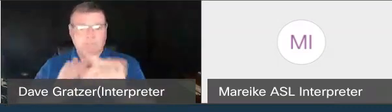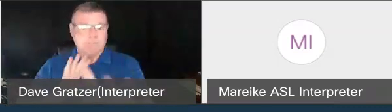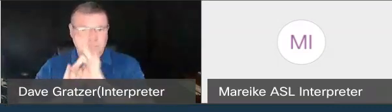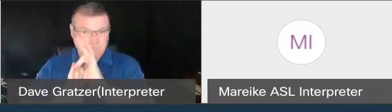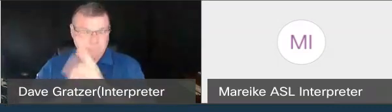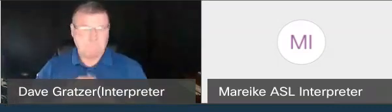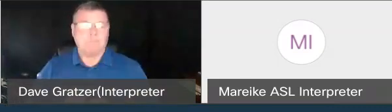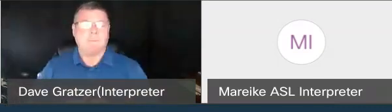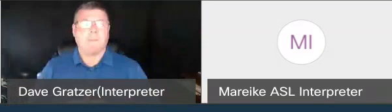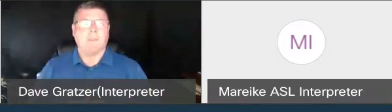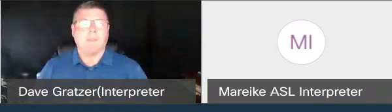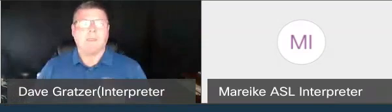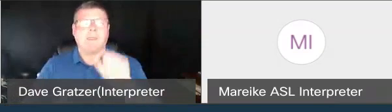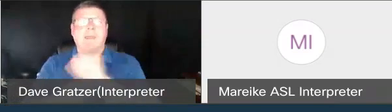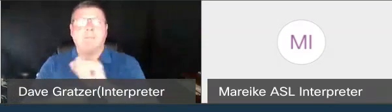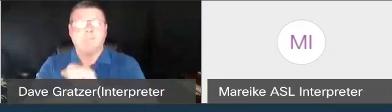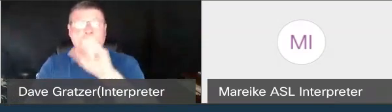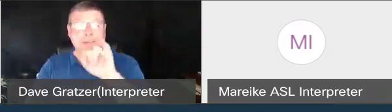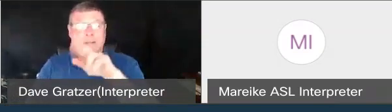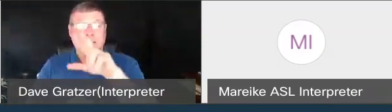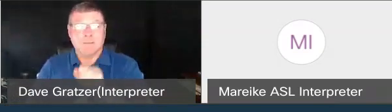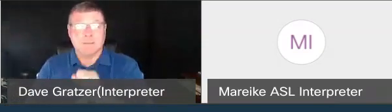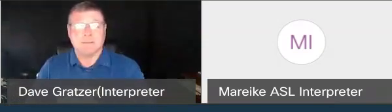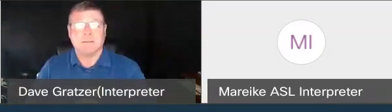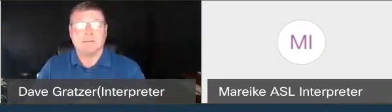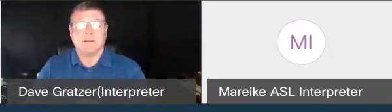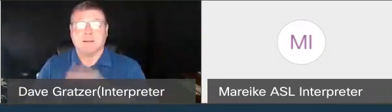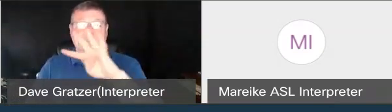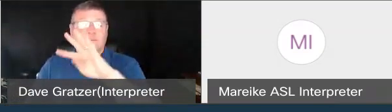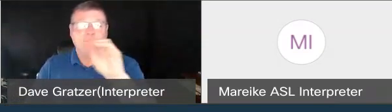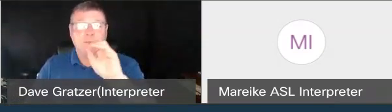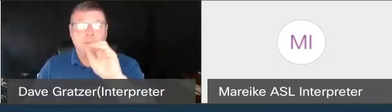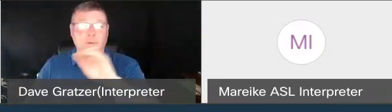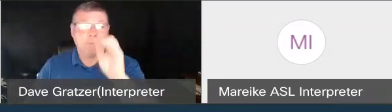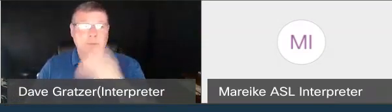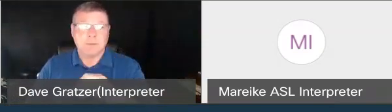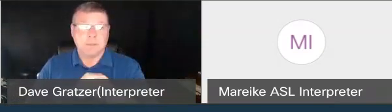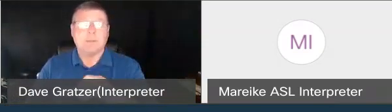Uh, employment status, uh, you can see, 40% reported that they were employed.